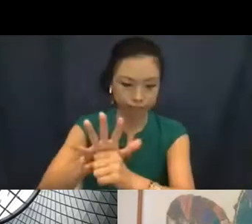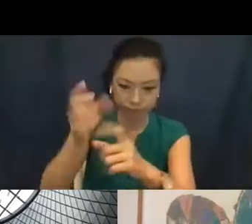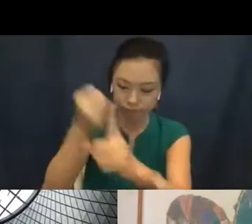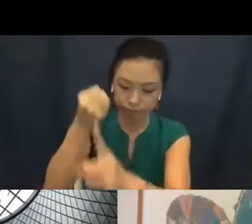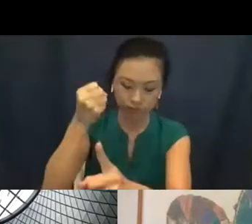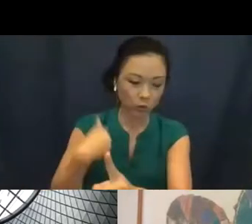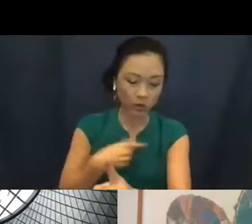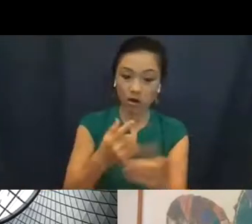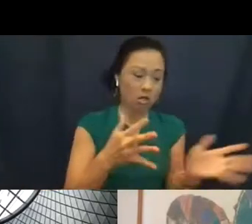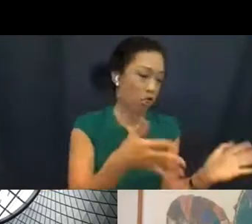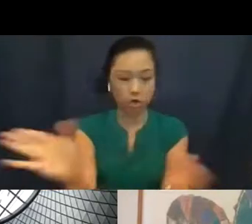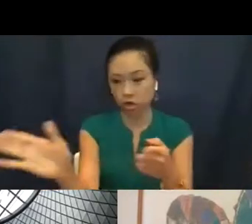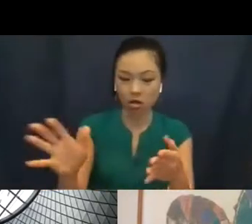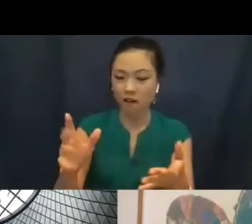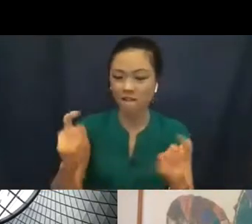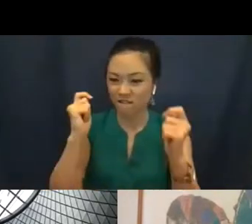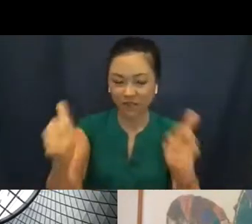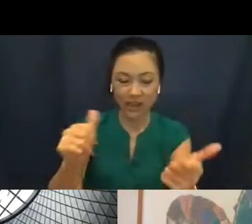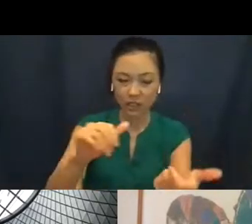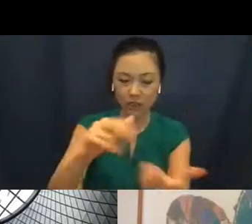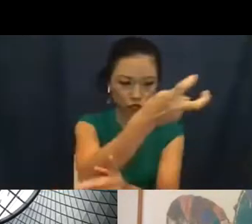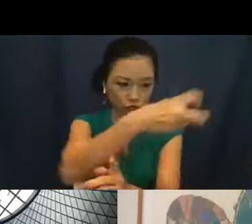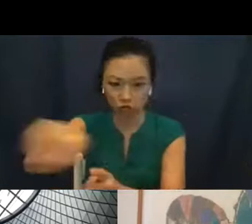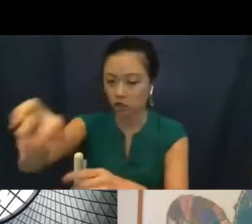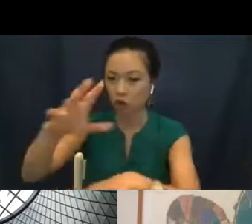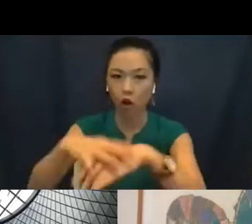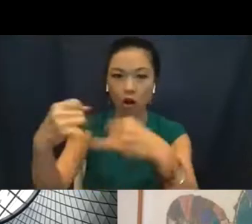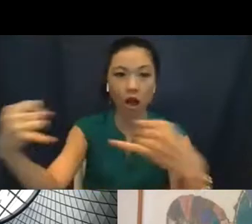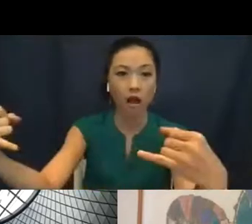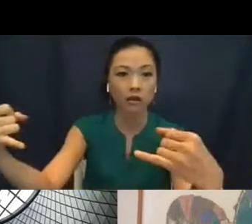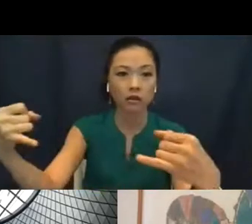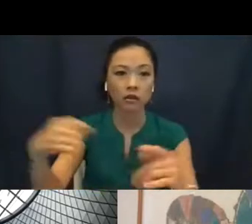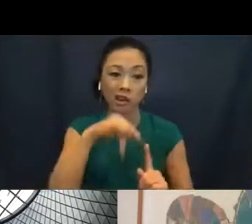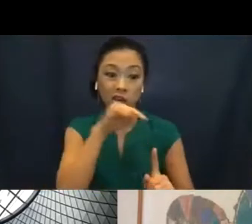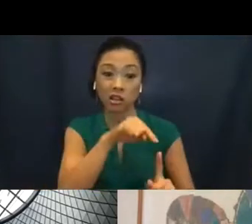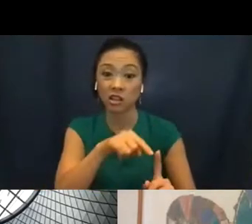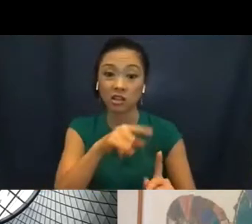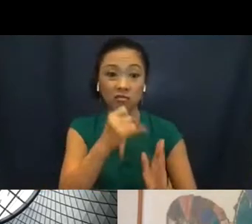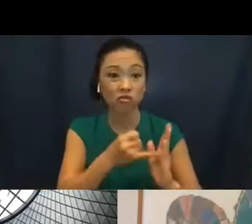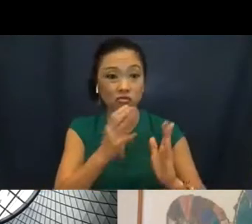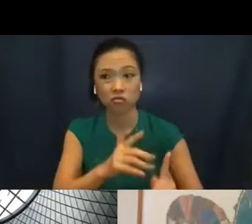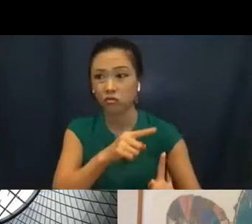more about that and he has talked beautifully about that, quite significantly about how